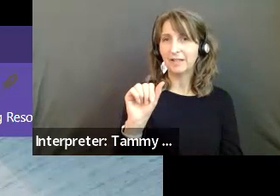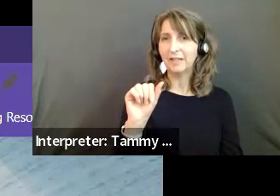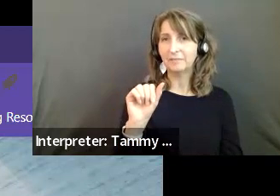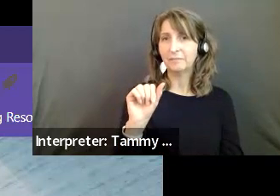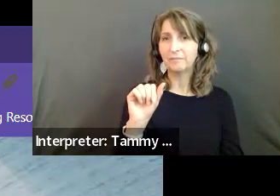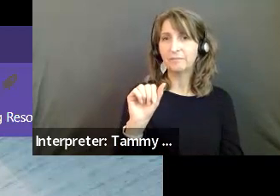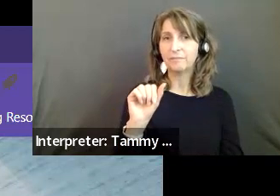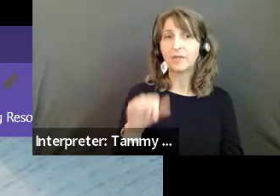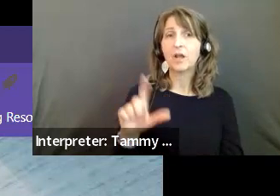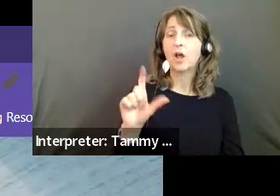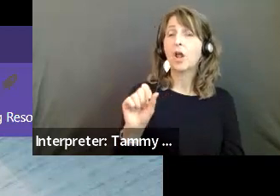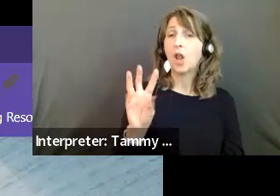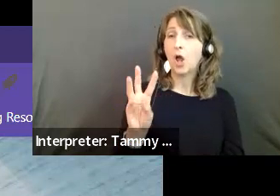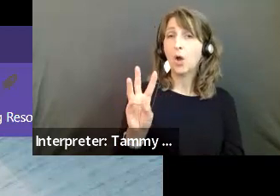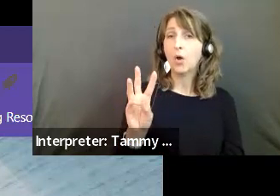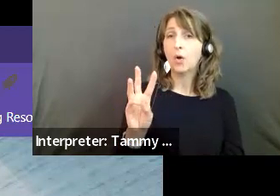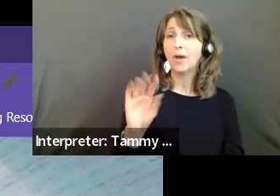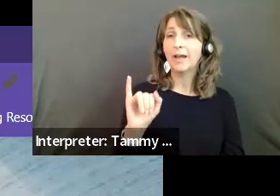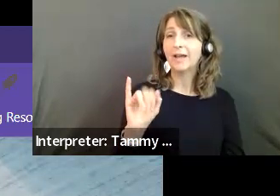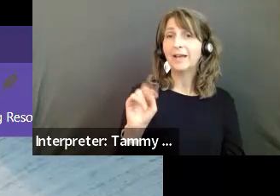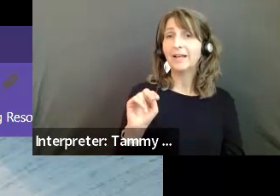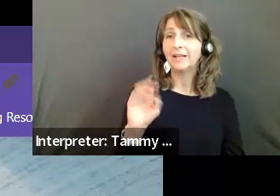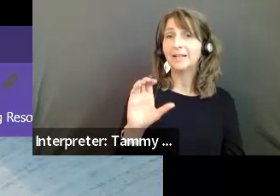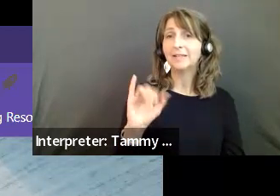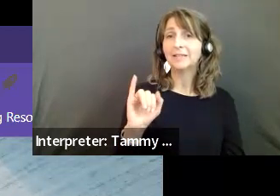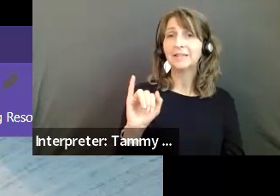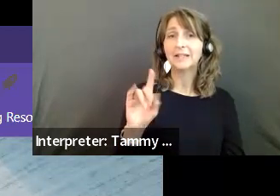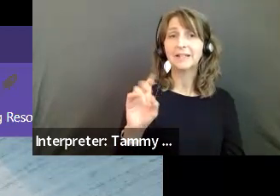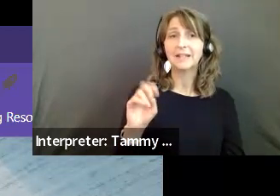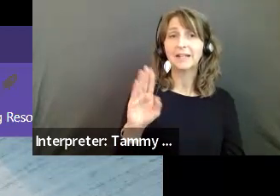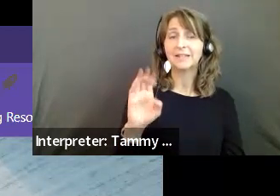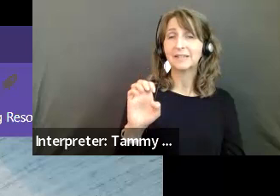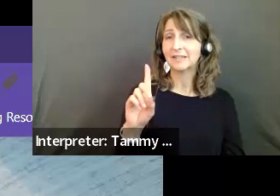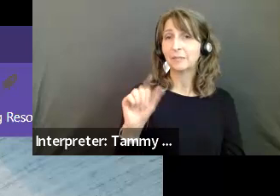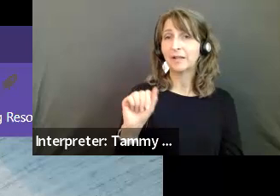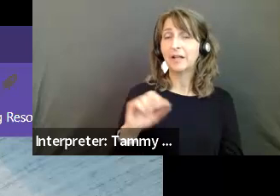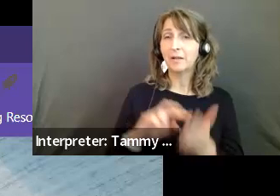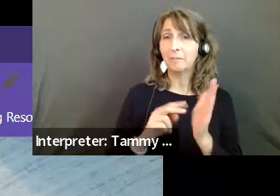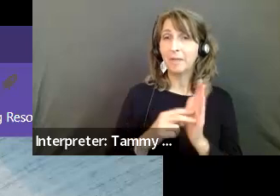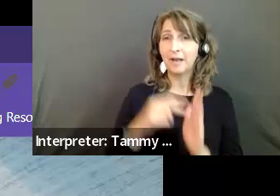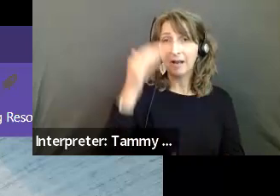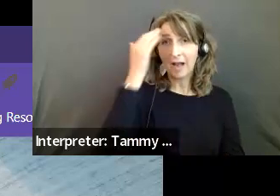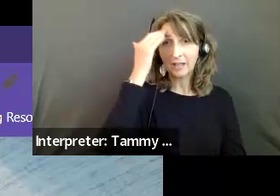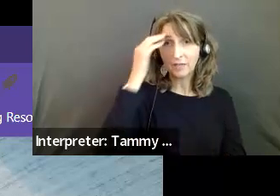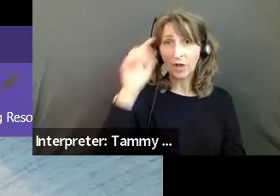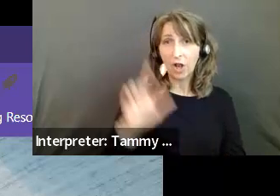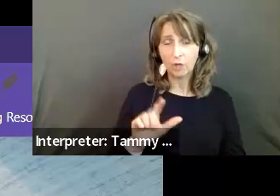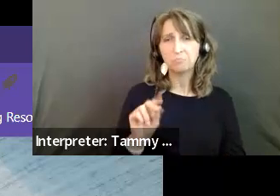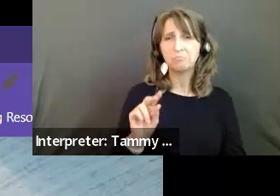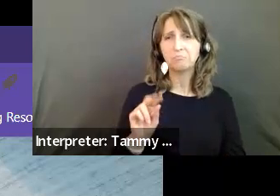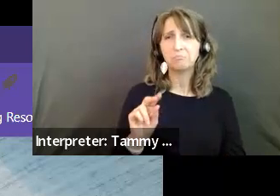When I say low incidence disability, I don't mean low cognitive necessarily because that child could be either hearing.